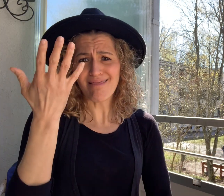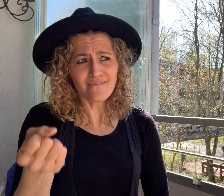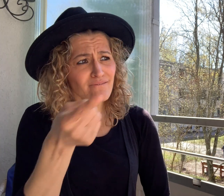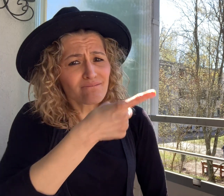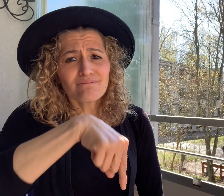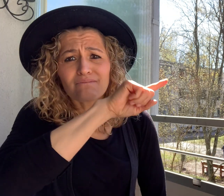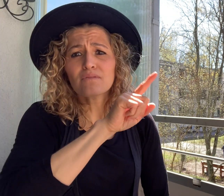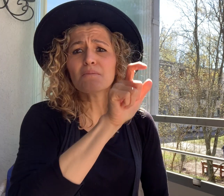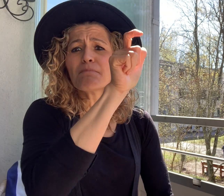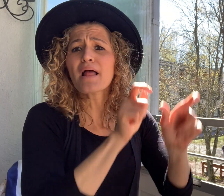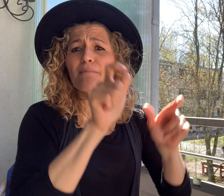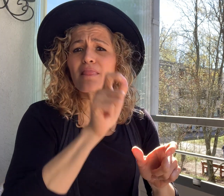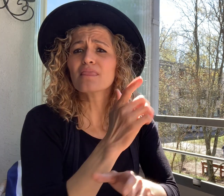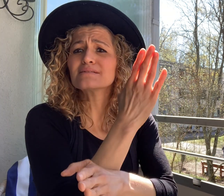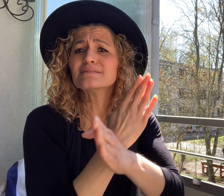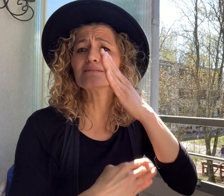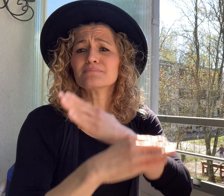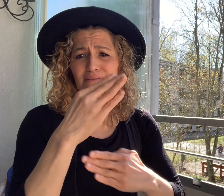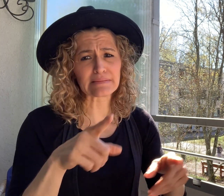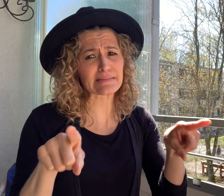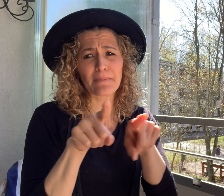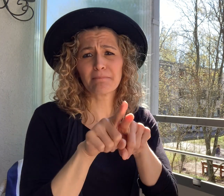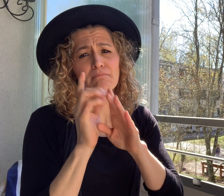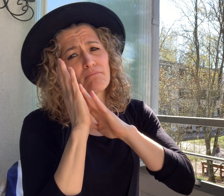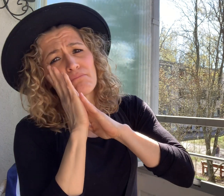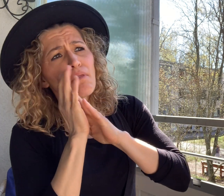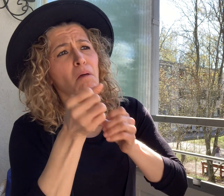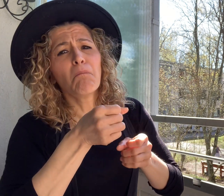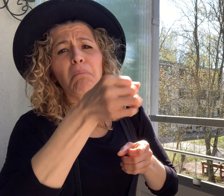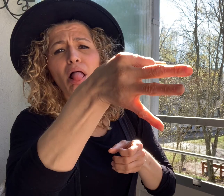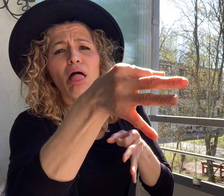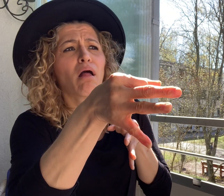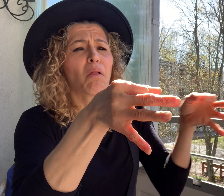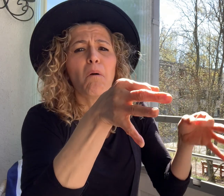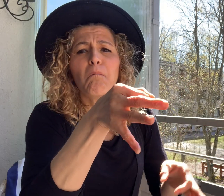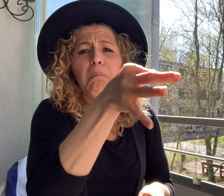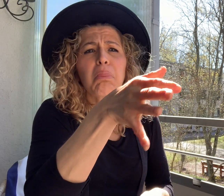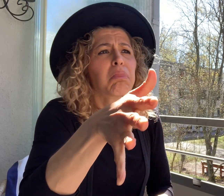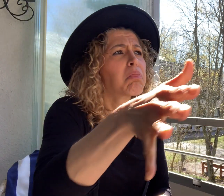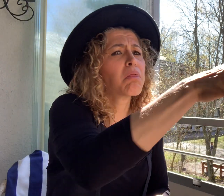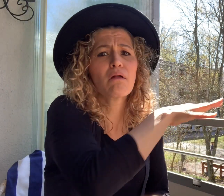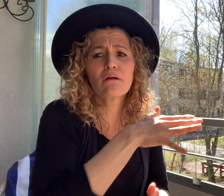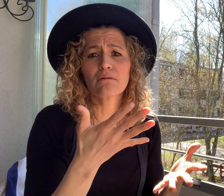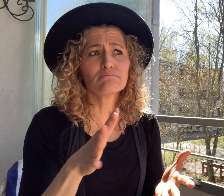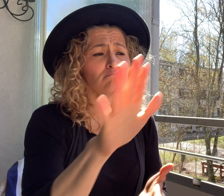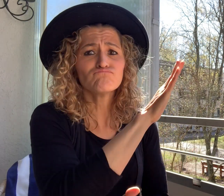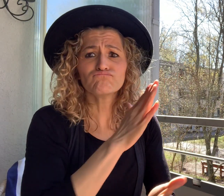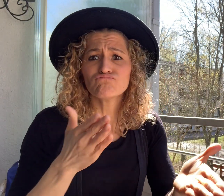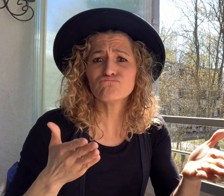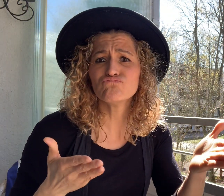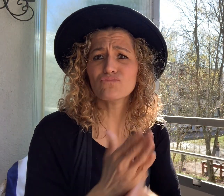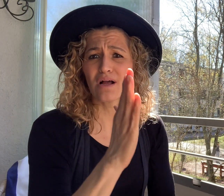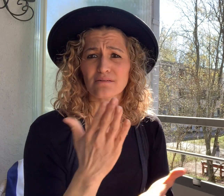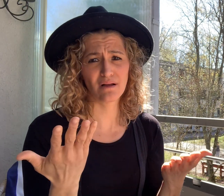rights and that of other persons with disabilities